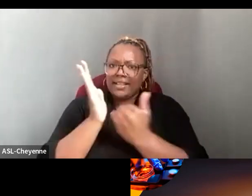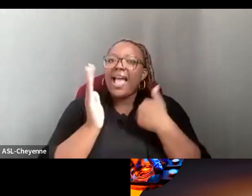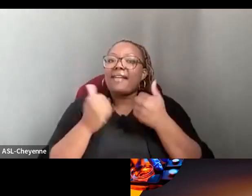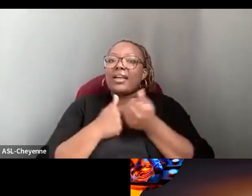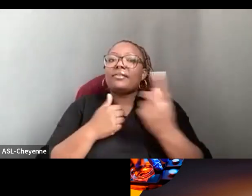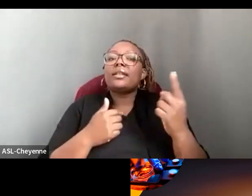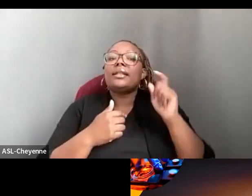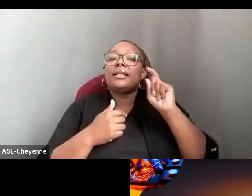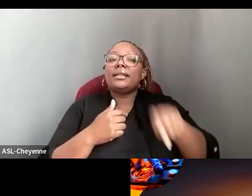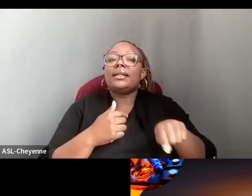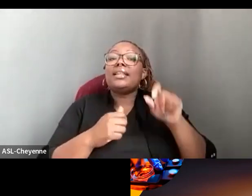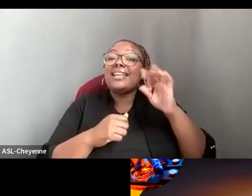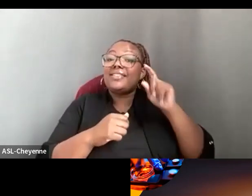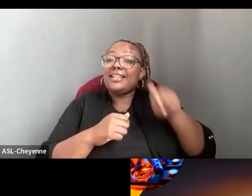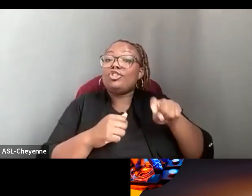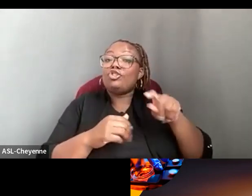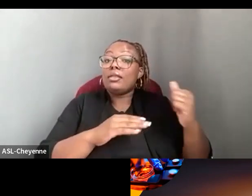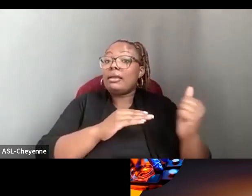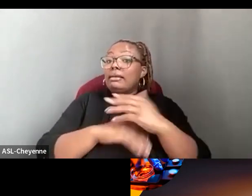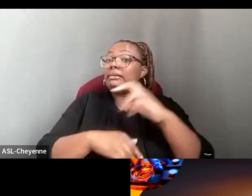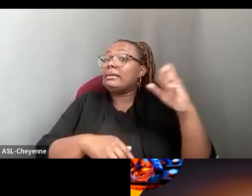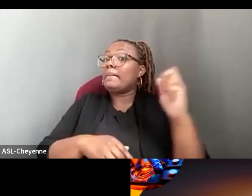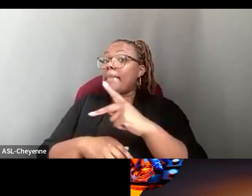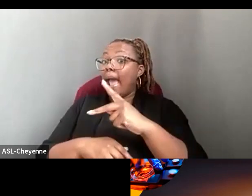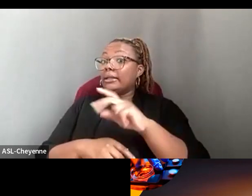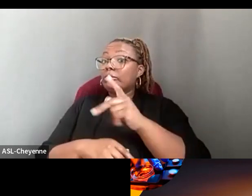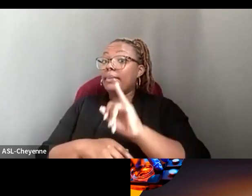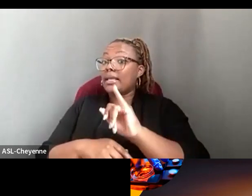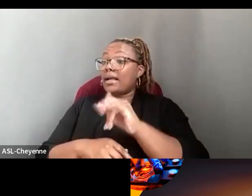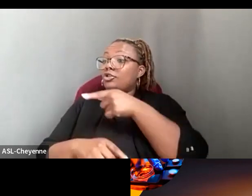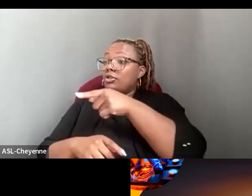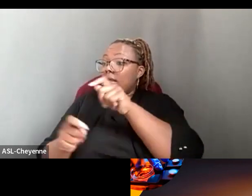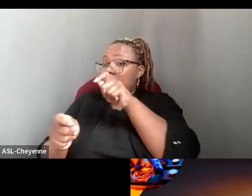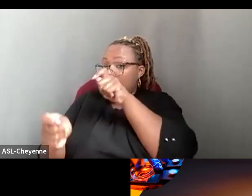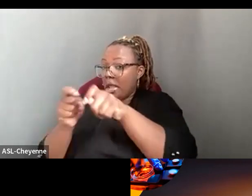And if they need to, they can return it back to the PI so that the PI can make those adjustments